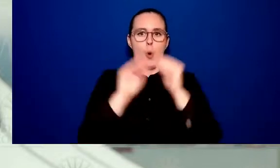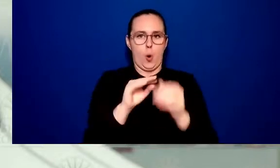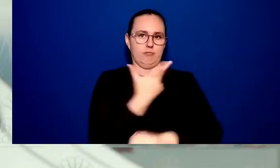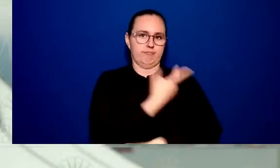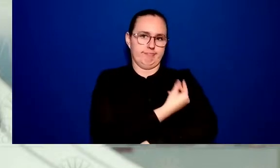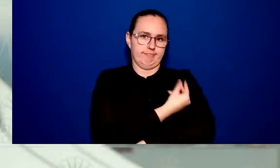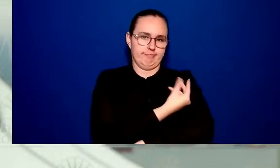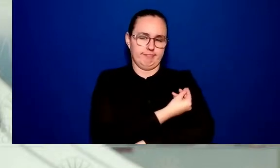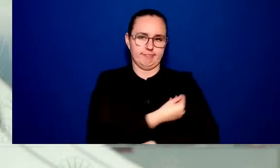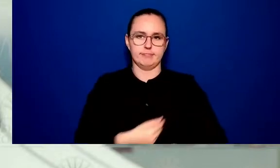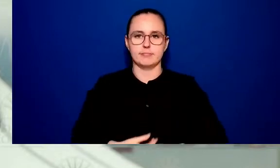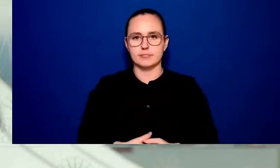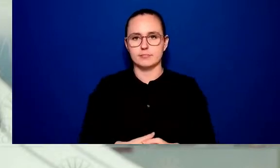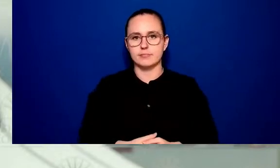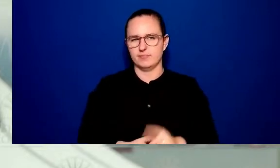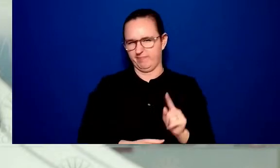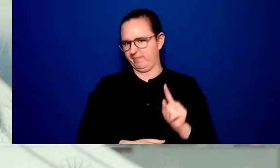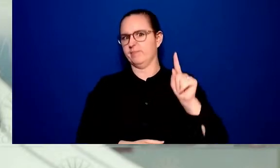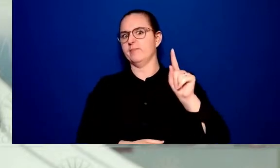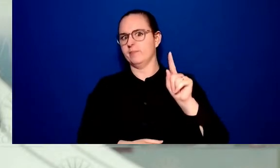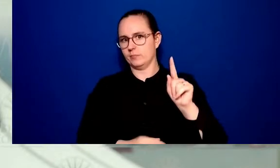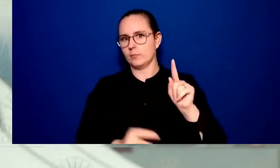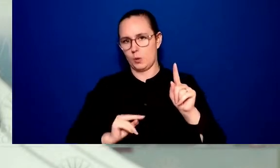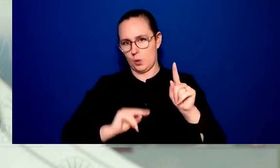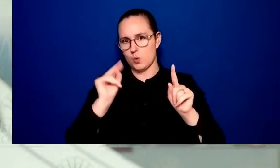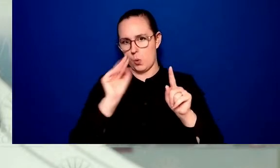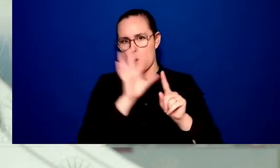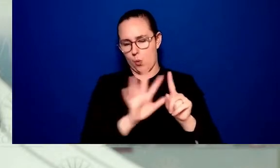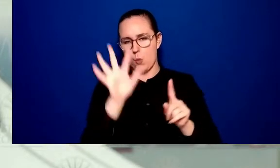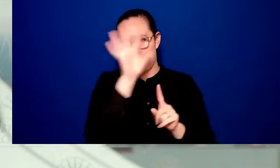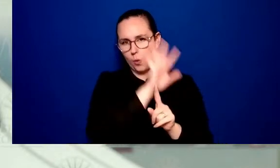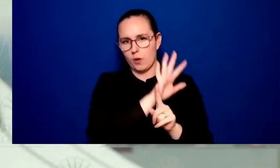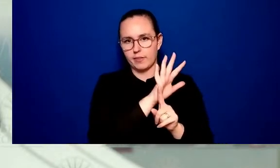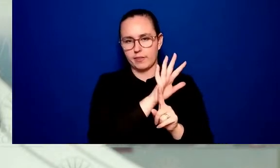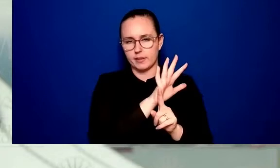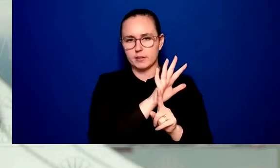Health Authority, for example, where we've provided.